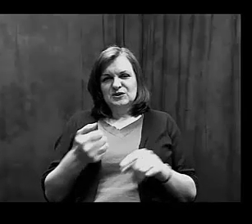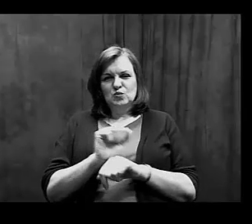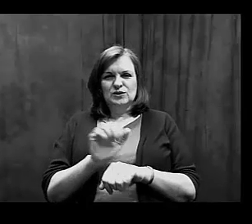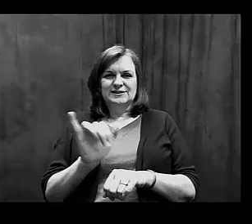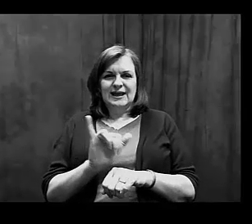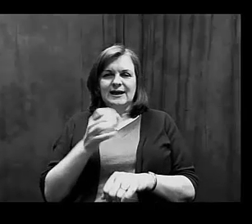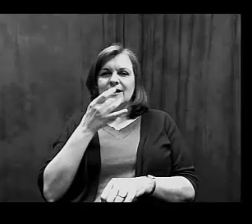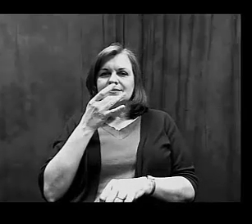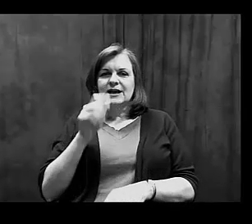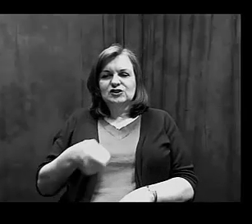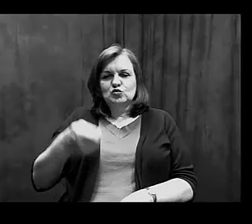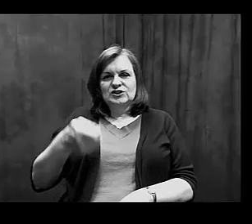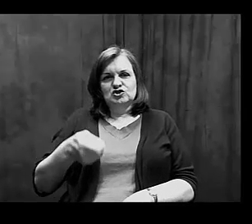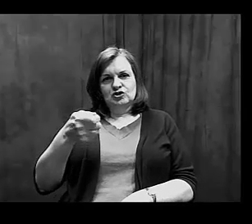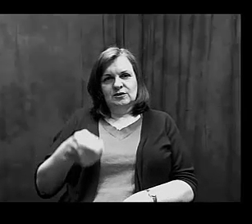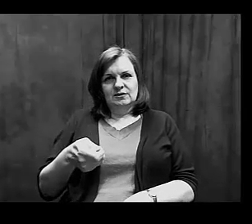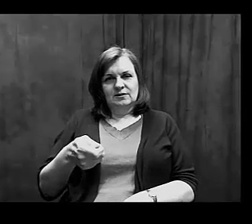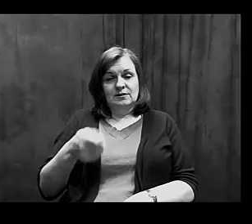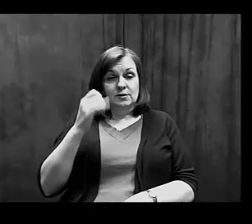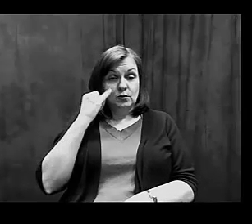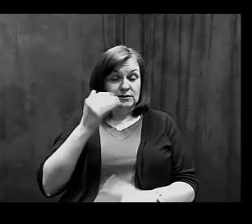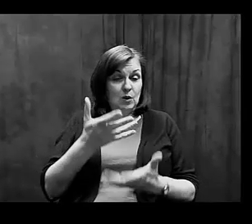if I want two legs